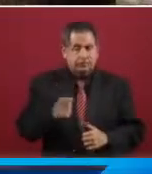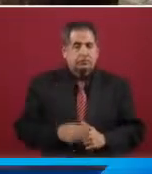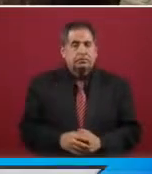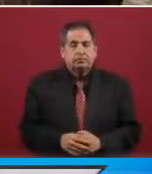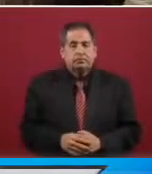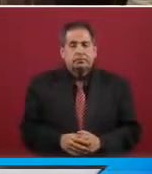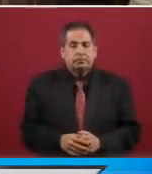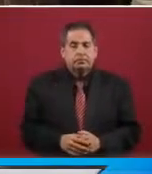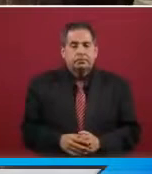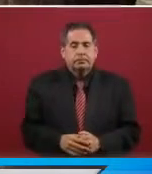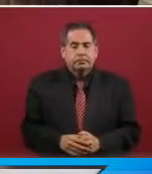4. World Crisis